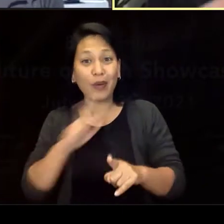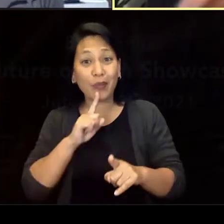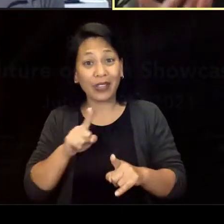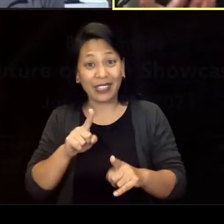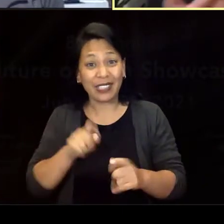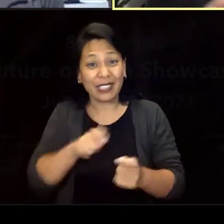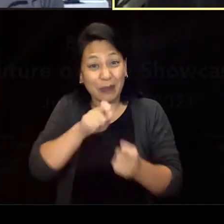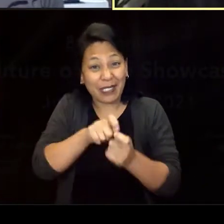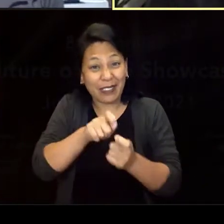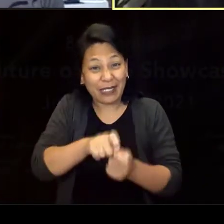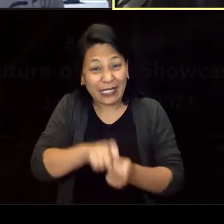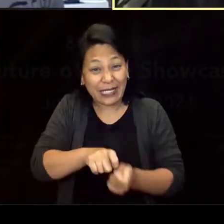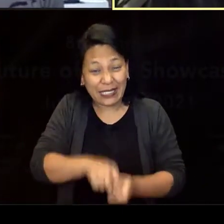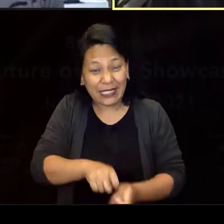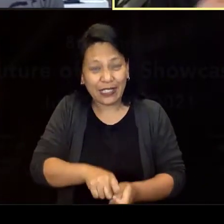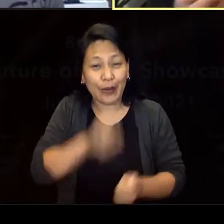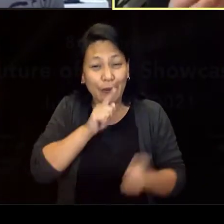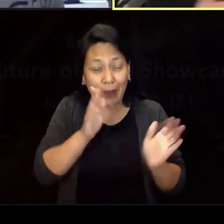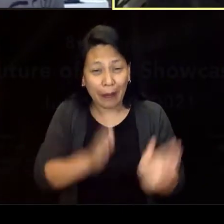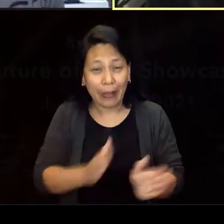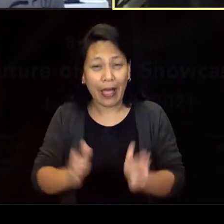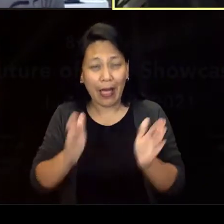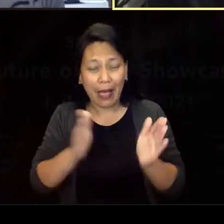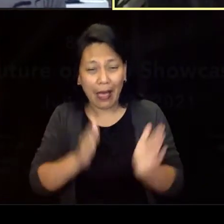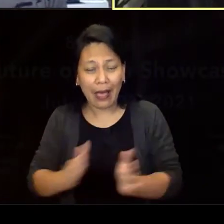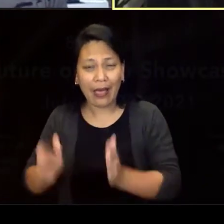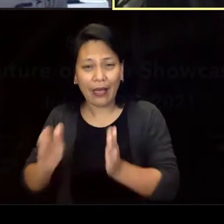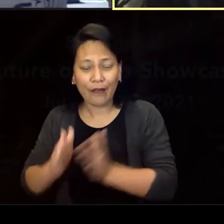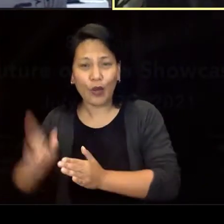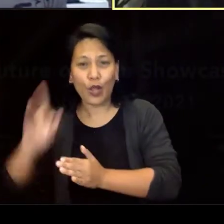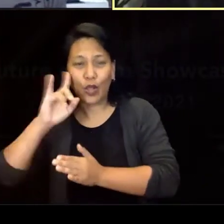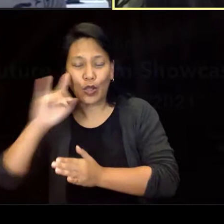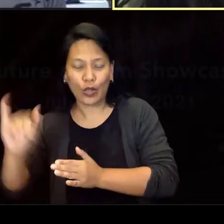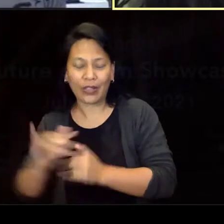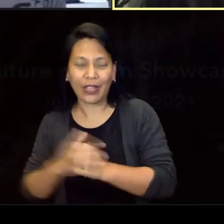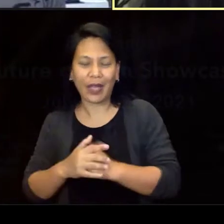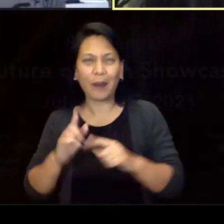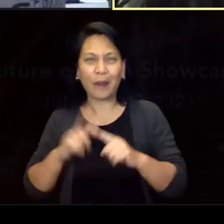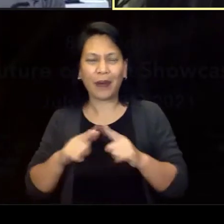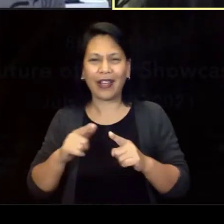And it's helpful to be specific in that way, but it is also just so funny to talk about that.